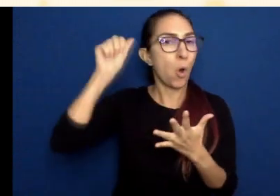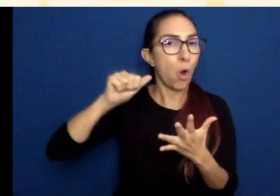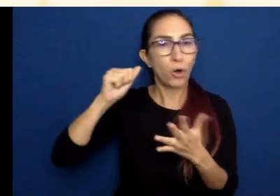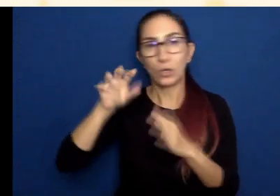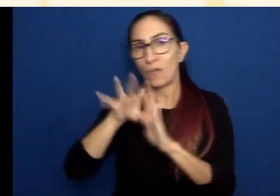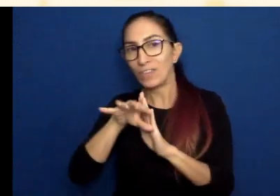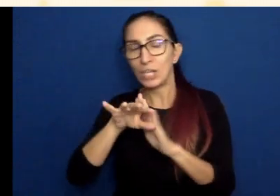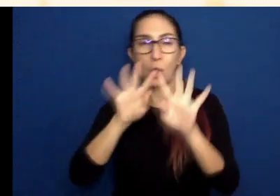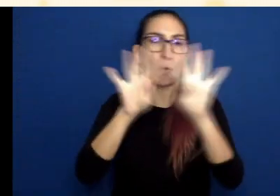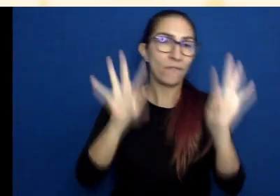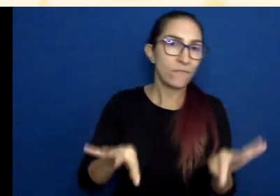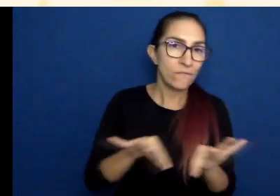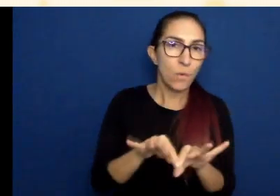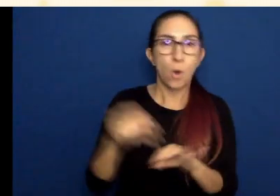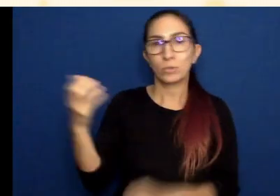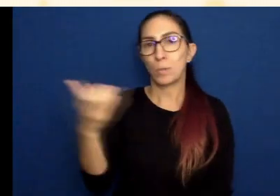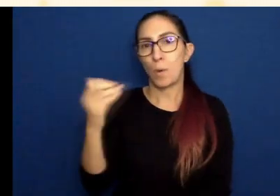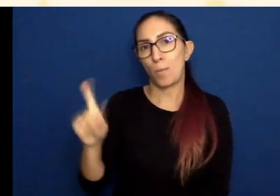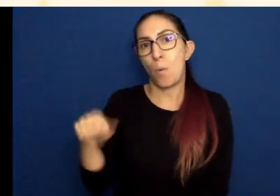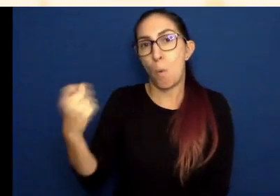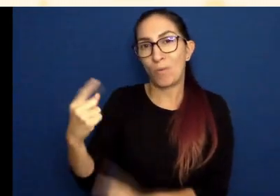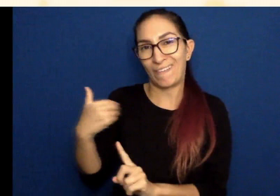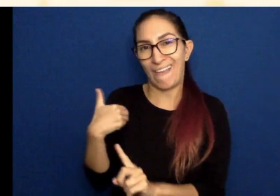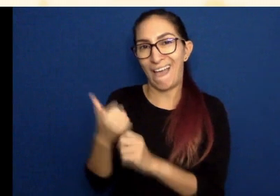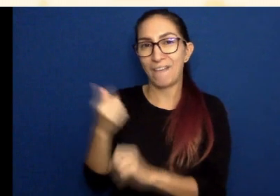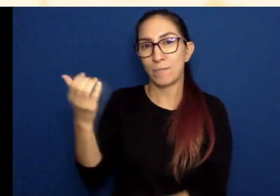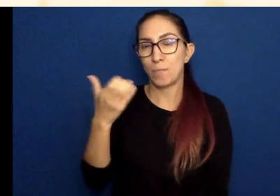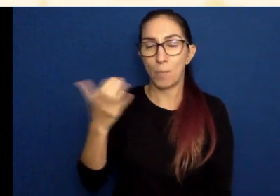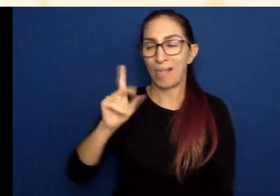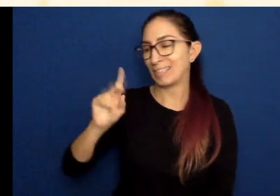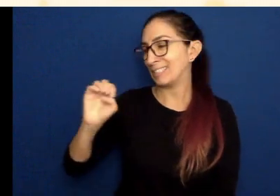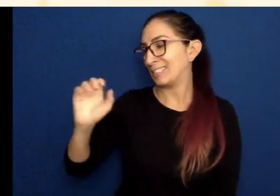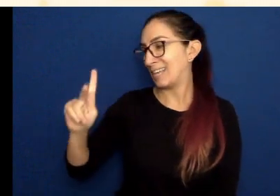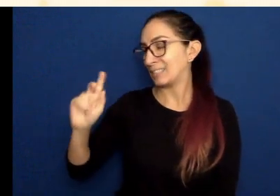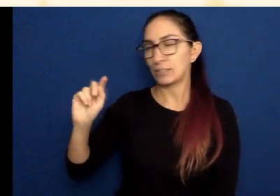and for mobile sites only, there is mobile and desktop interaction.